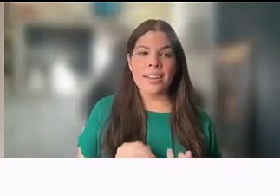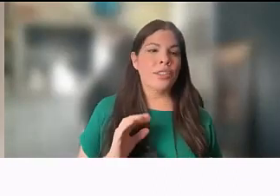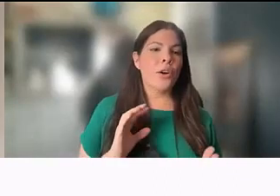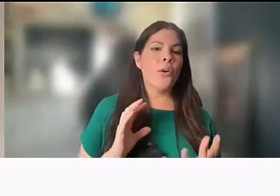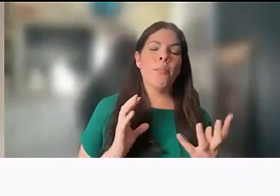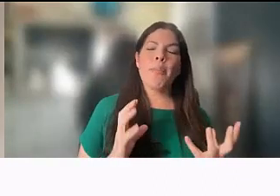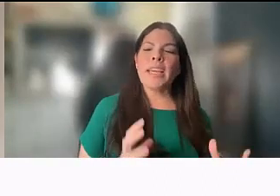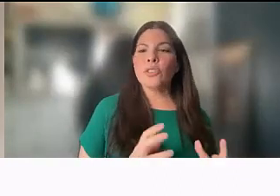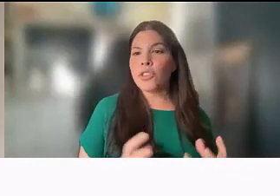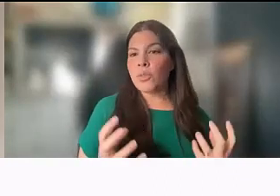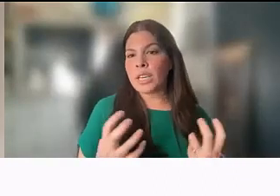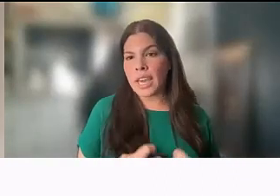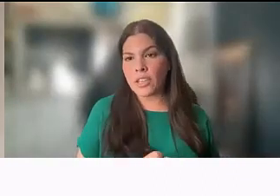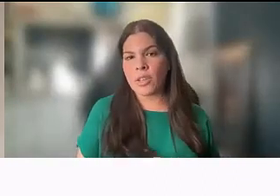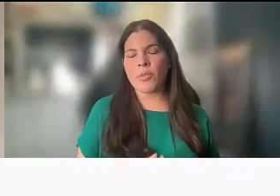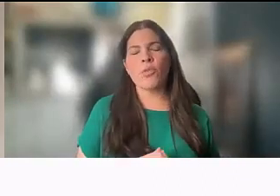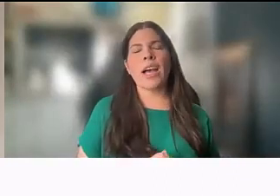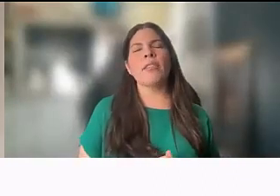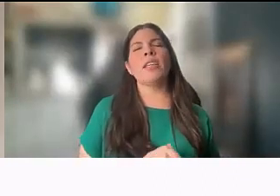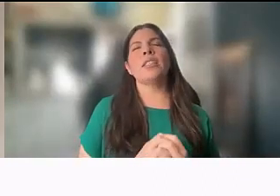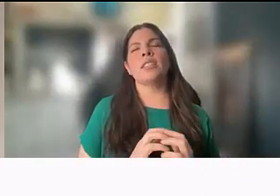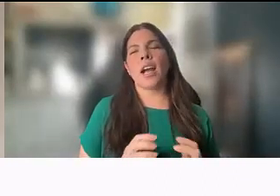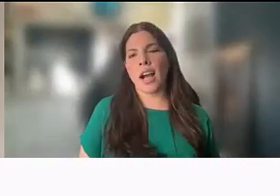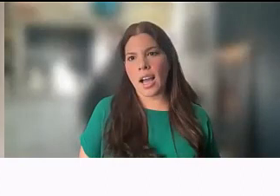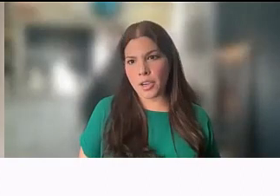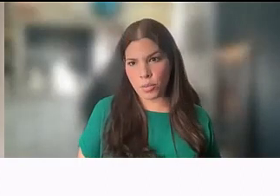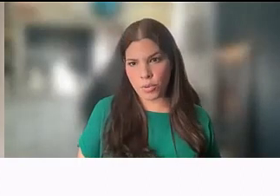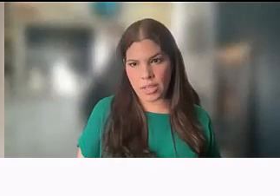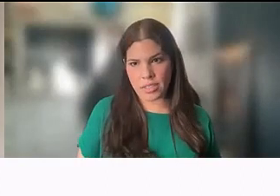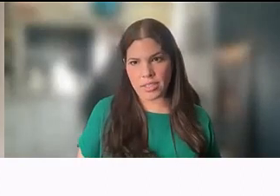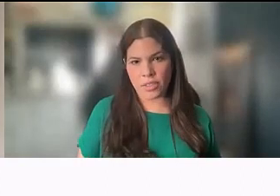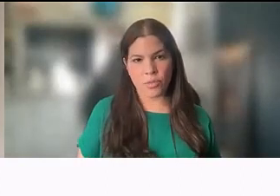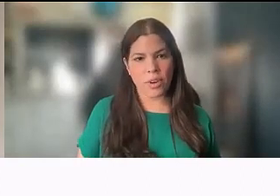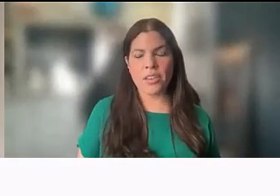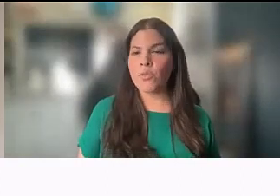So make sure you engage them throughout the entire process.